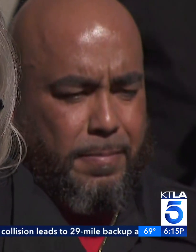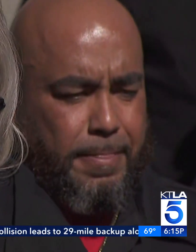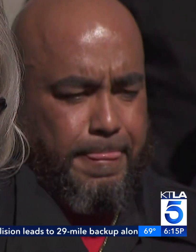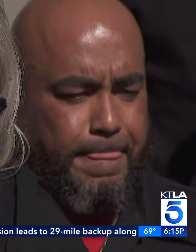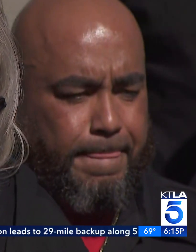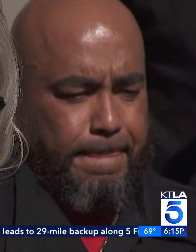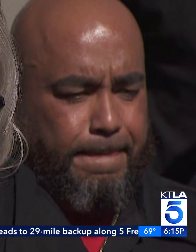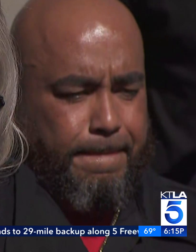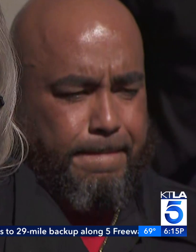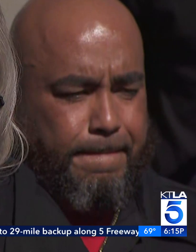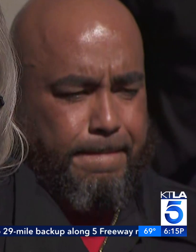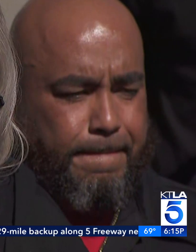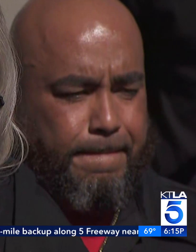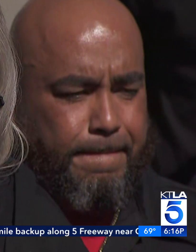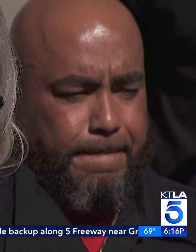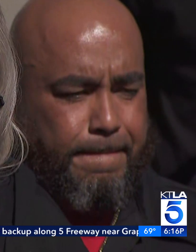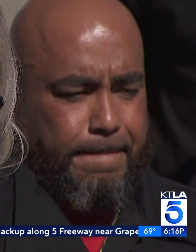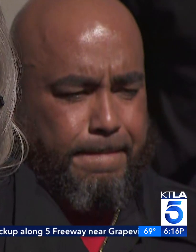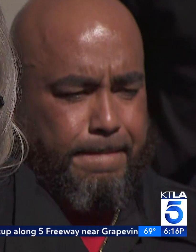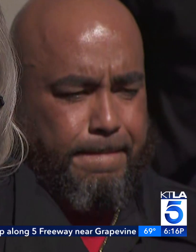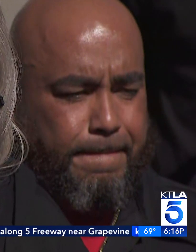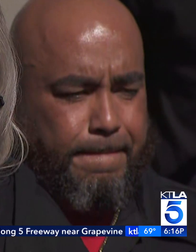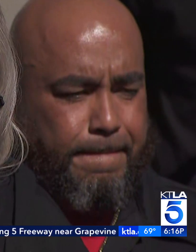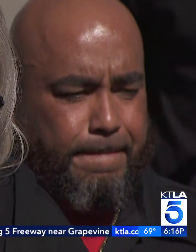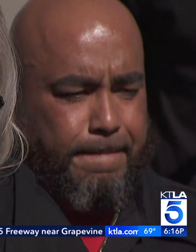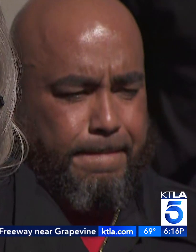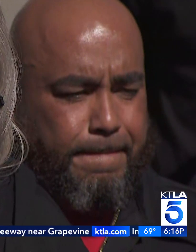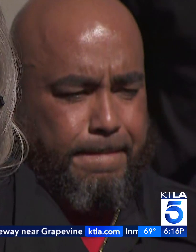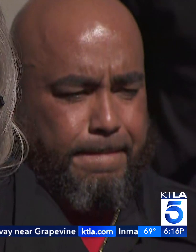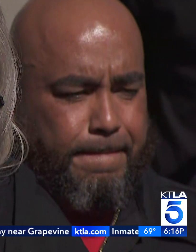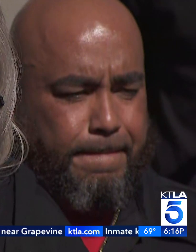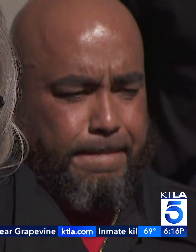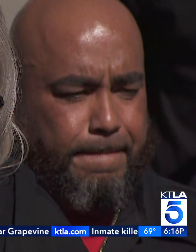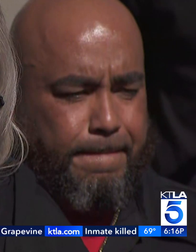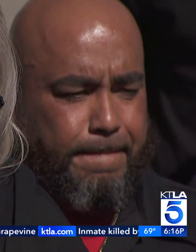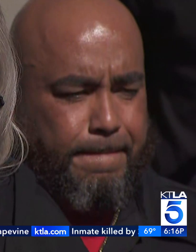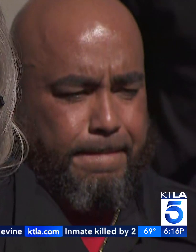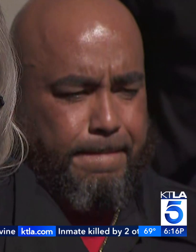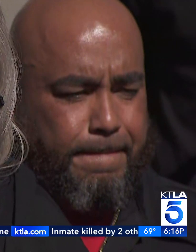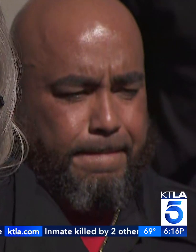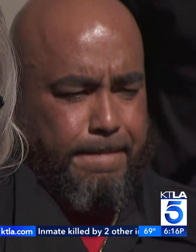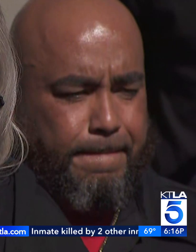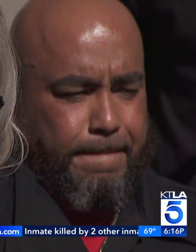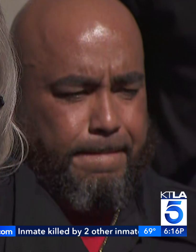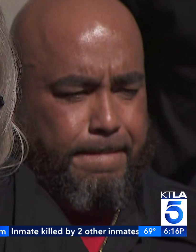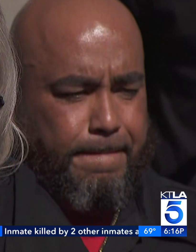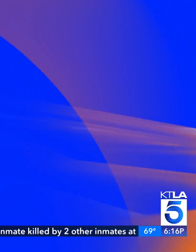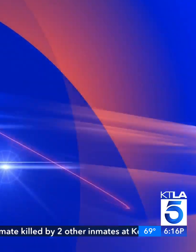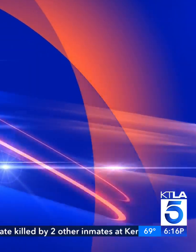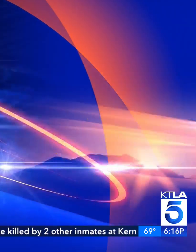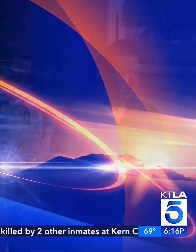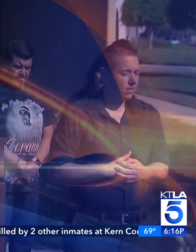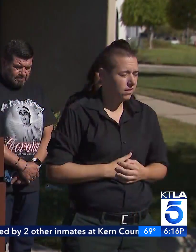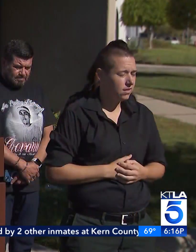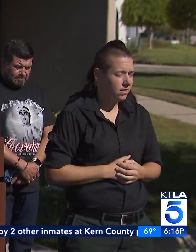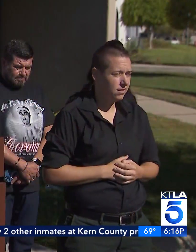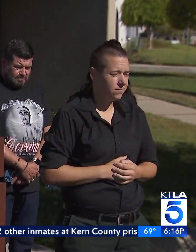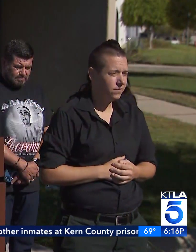THAT'S WHEN THEY SAY THAT HE MADE HIS WAY TO THE SCENE AND SHOT GOOD CHAIR IS. INVESTIGATORS SAY THE SUSPECT